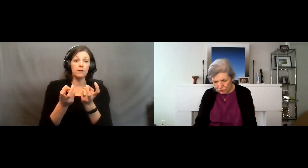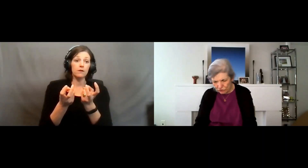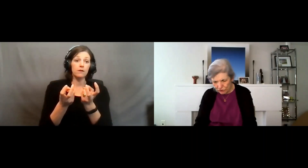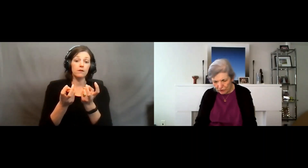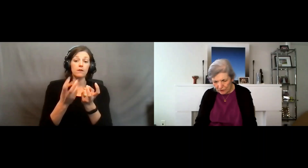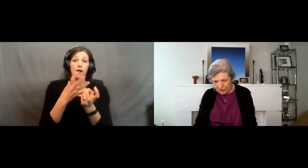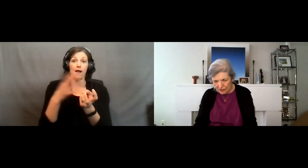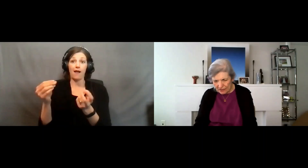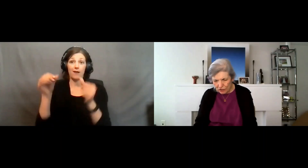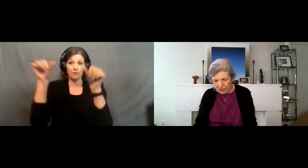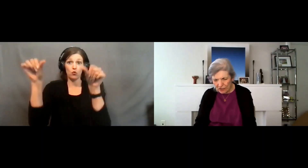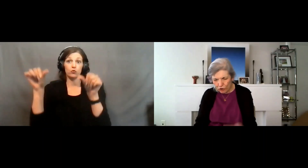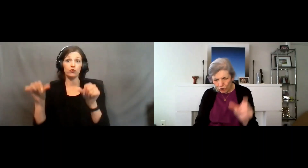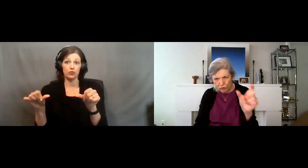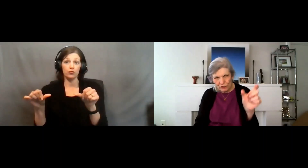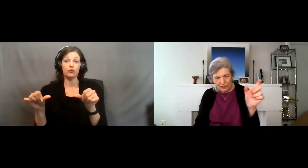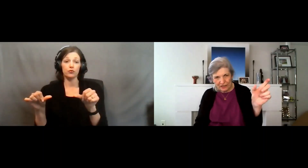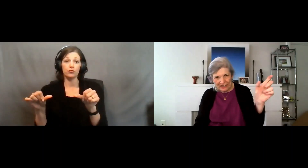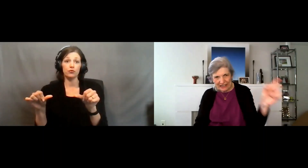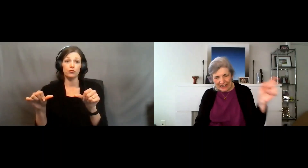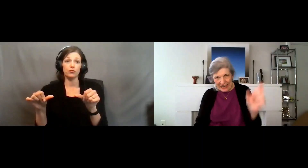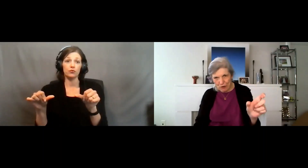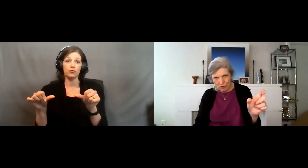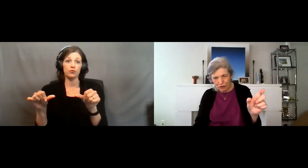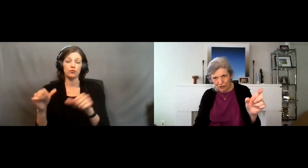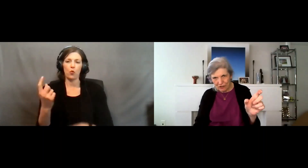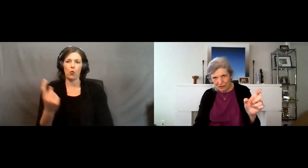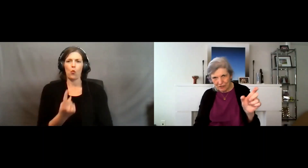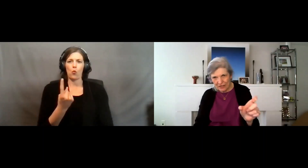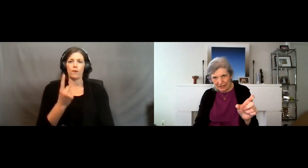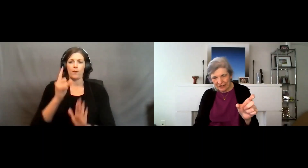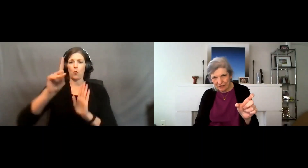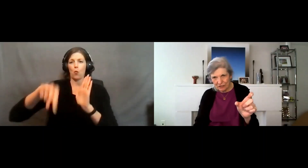13:42:15 , only 13:42:19 an hour that there will